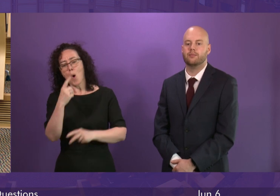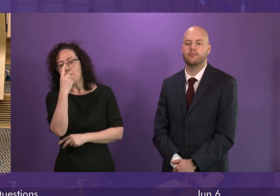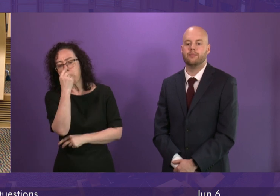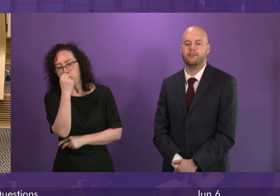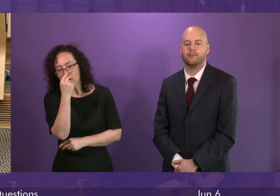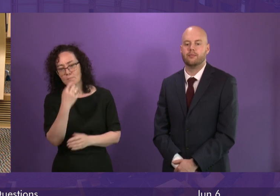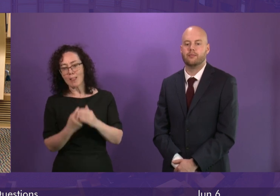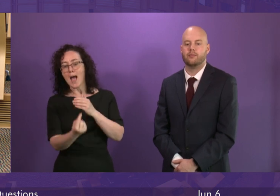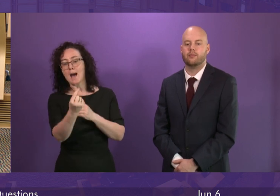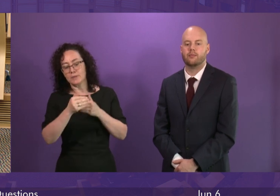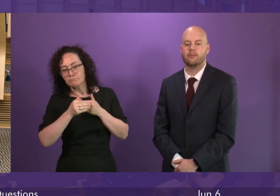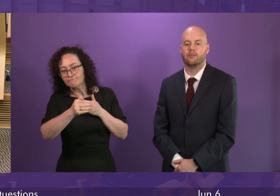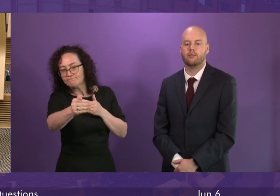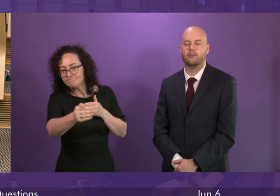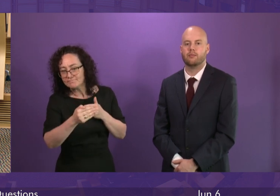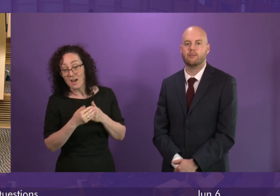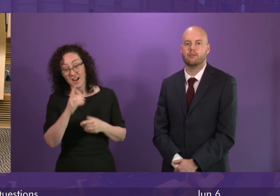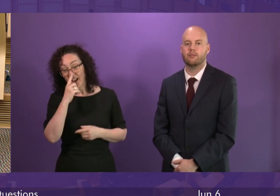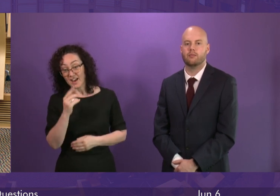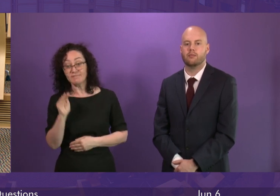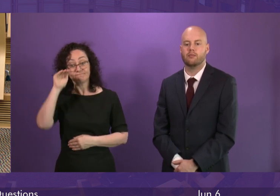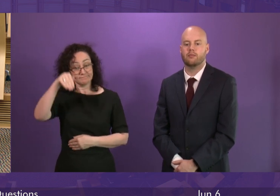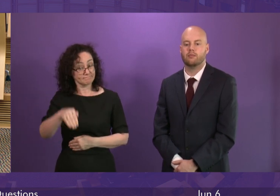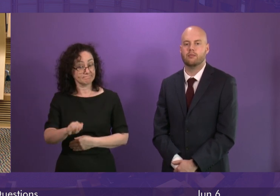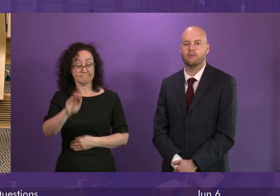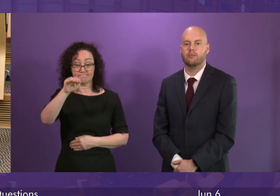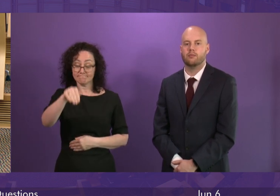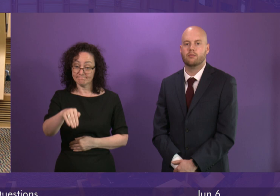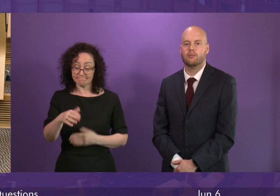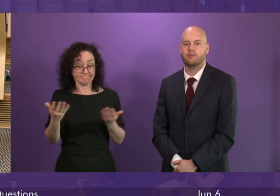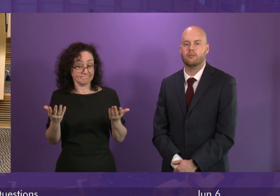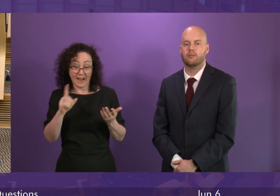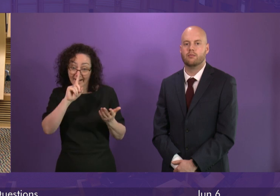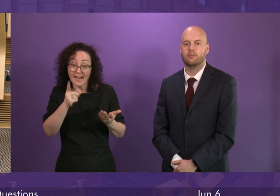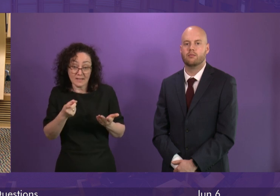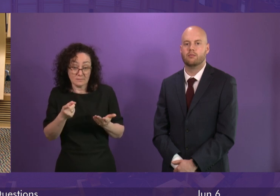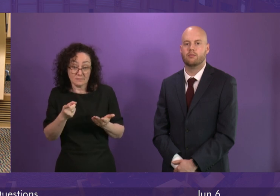or down. What we are certain of is that, had we followed the Conservatives, we would have